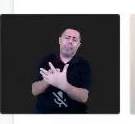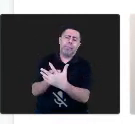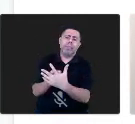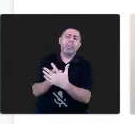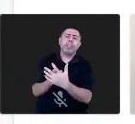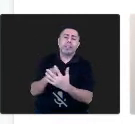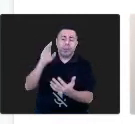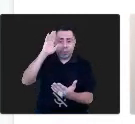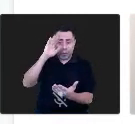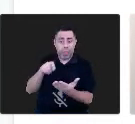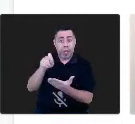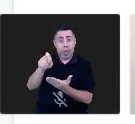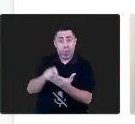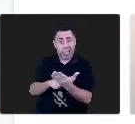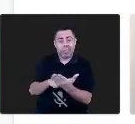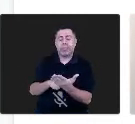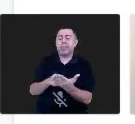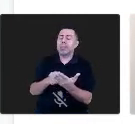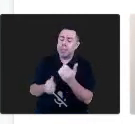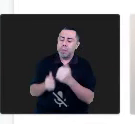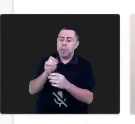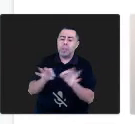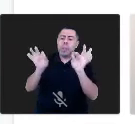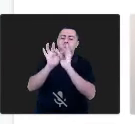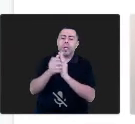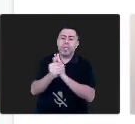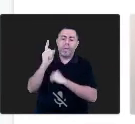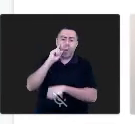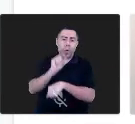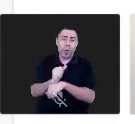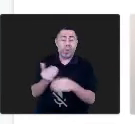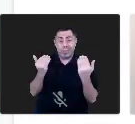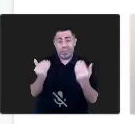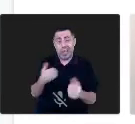for work even right now we are all remote writing is even more important right um because we're not